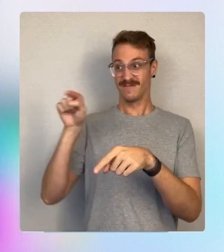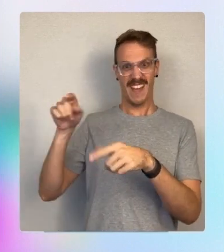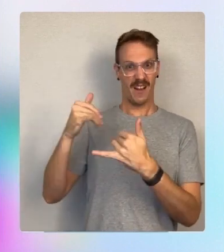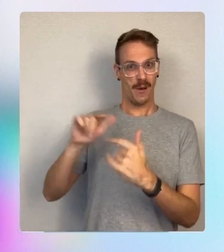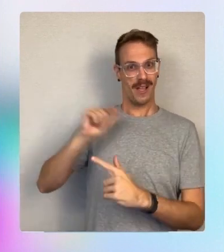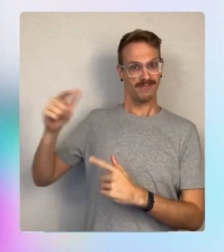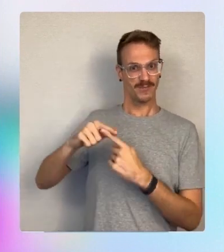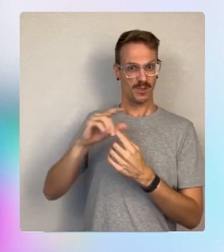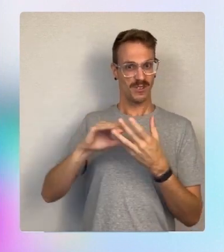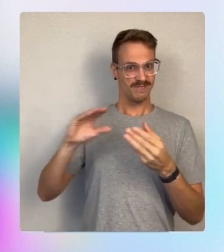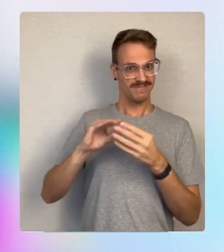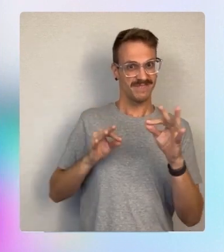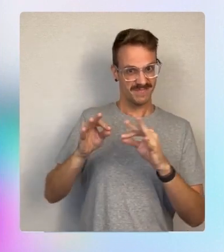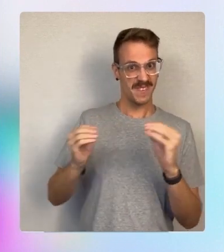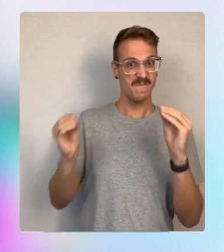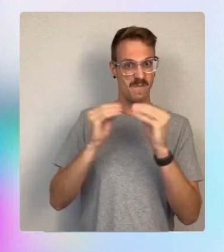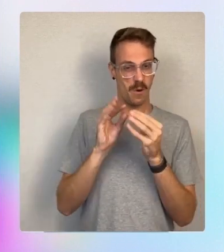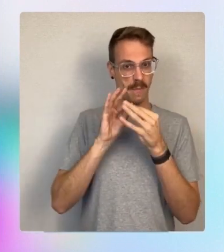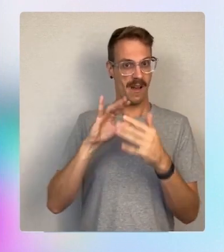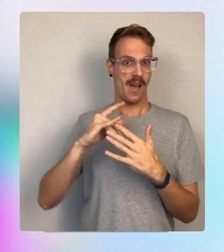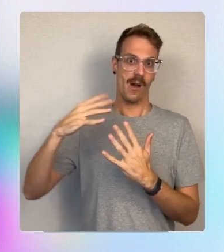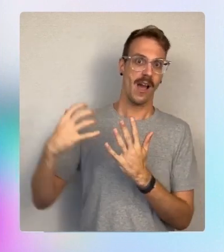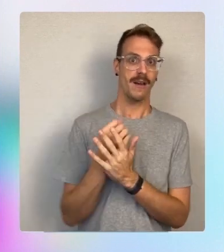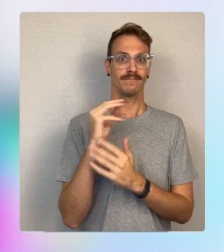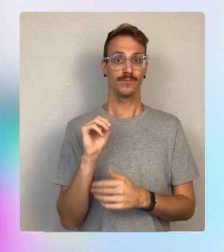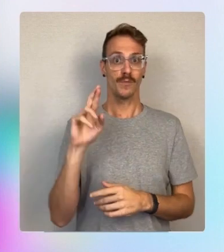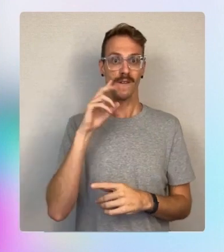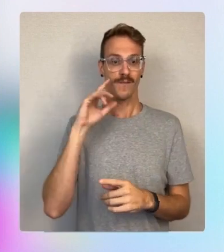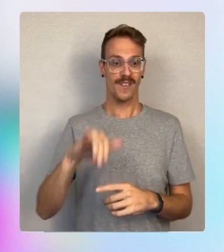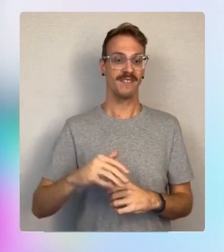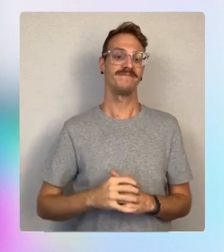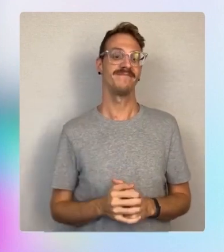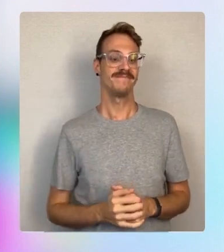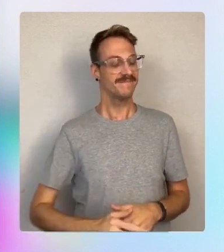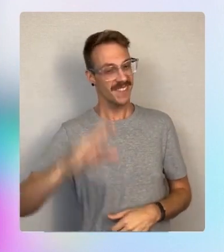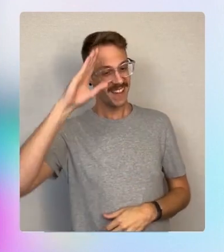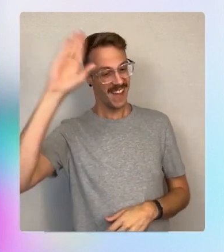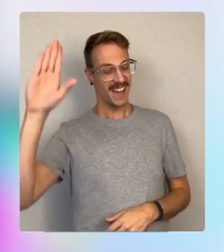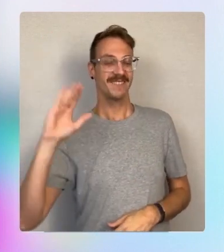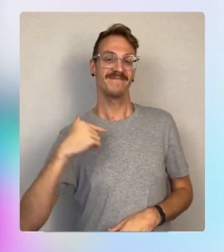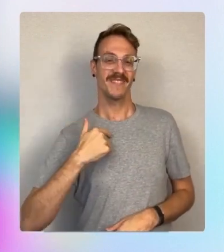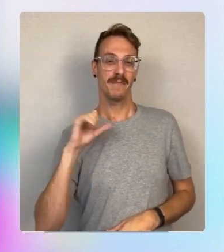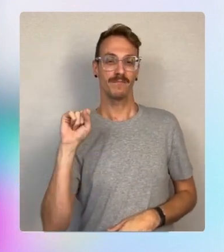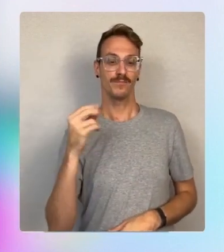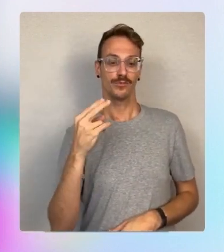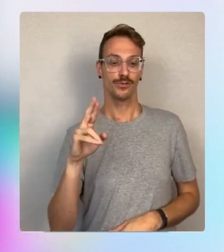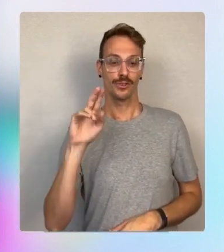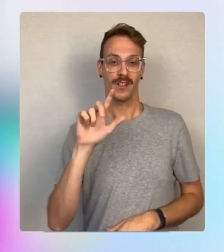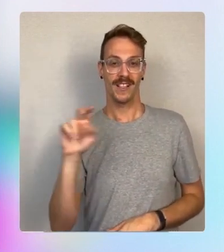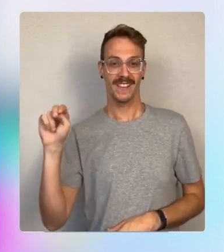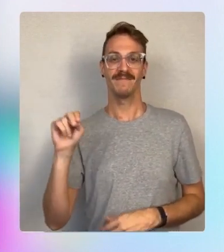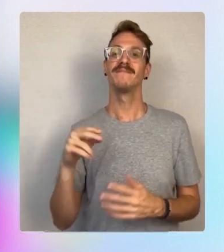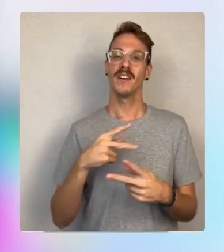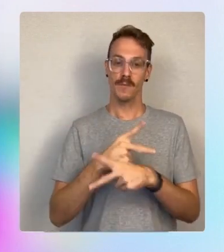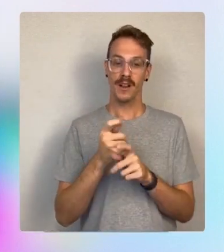how you can leverage MR to do exactly that. Thanks, Sarthak. Hi. I'm Shirlene, Product Manager at Meta.